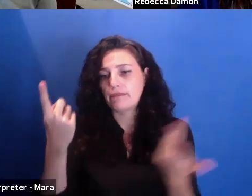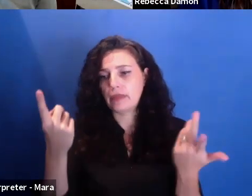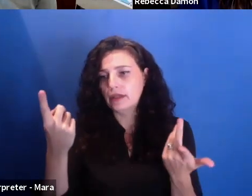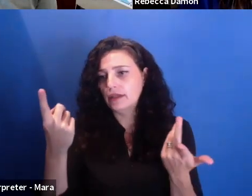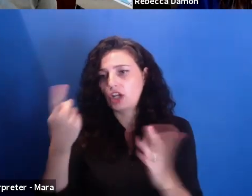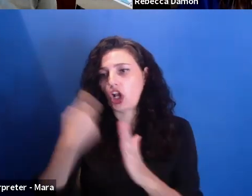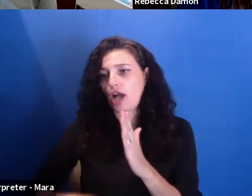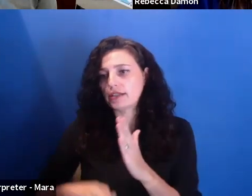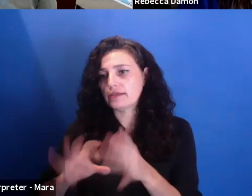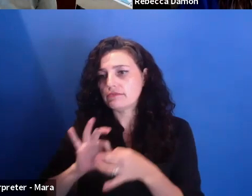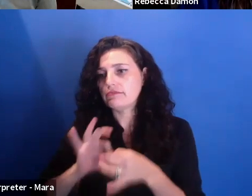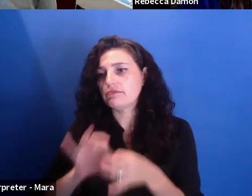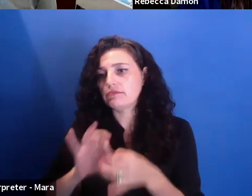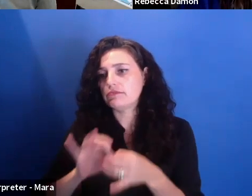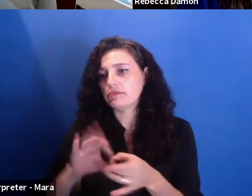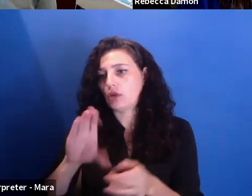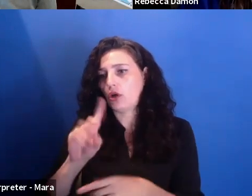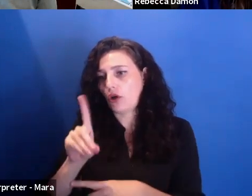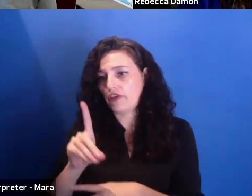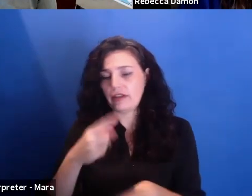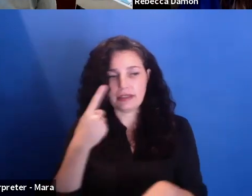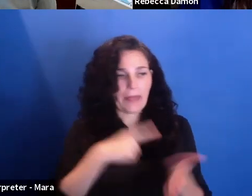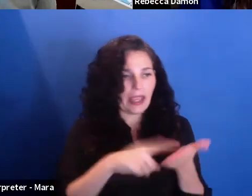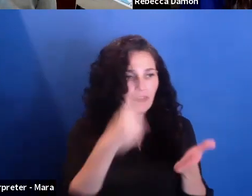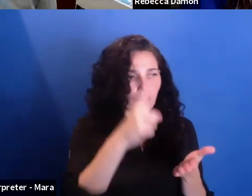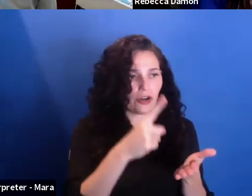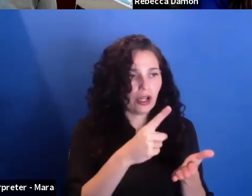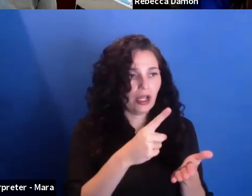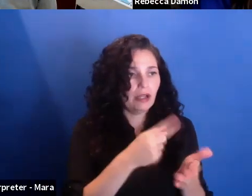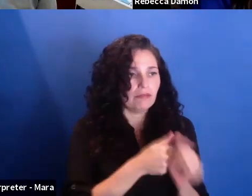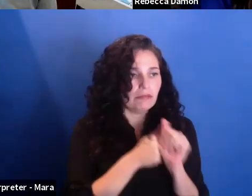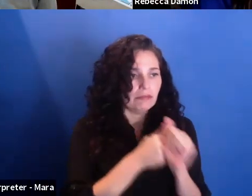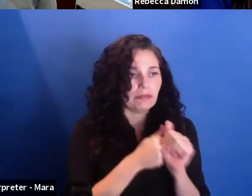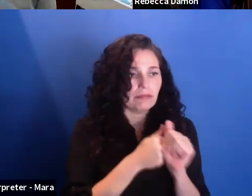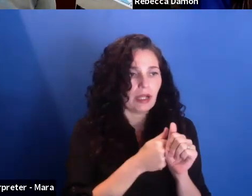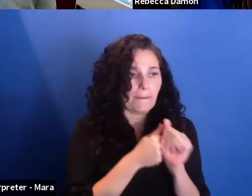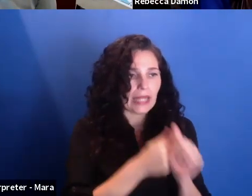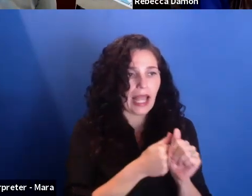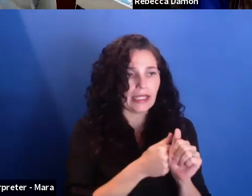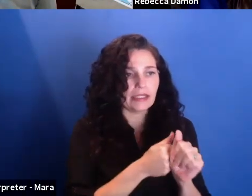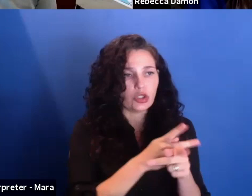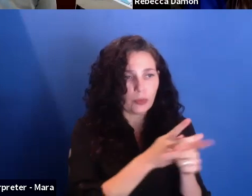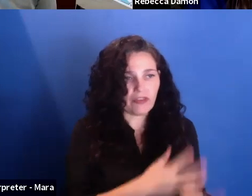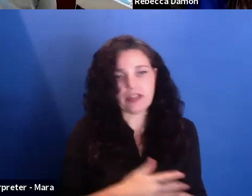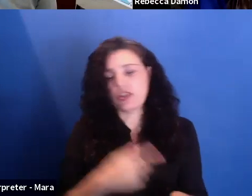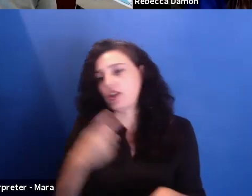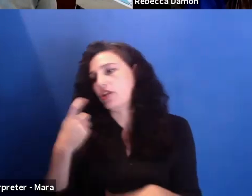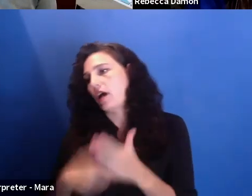paying a COVID Compliance Supervisor, the cost of doing testing, special COVID sanitation, not normal expenses, like just regular cleaning.